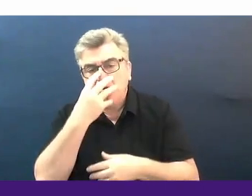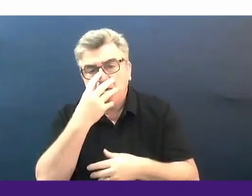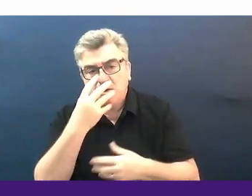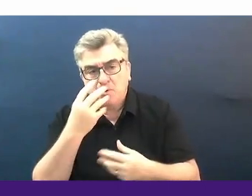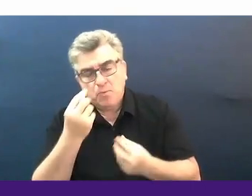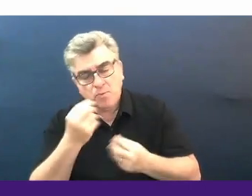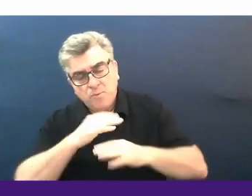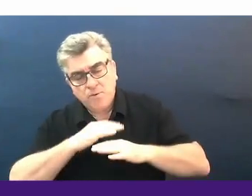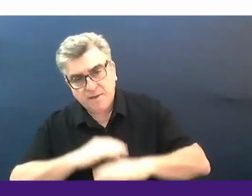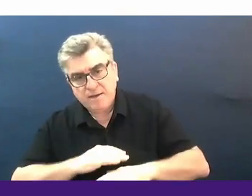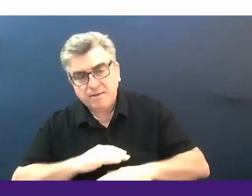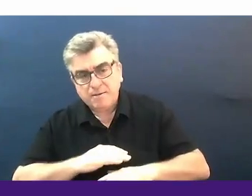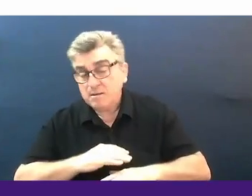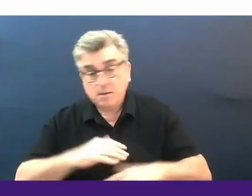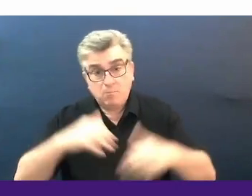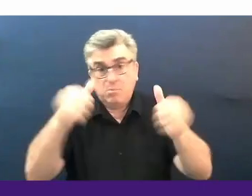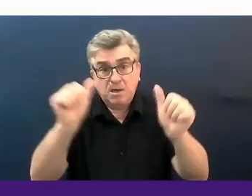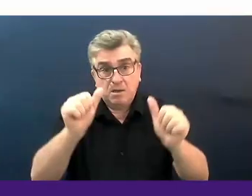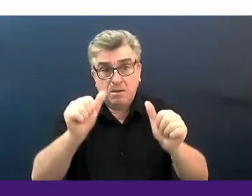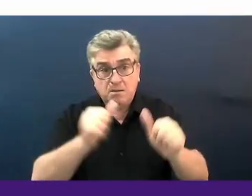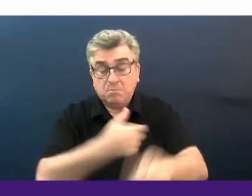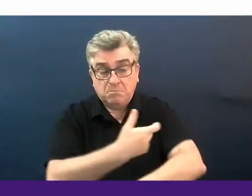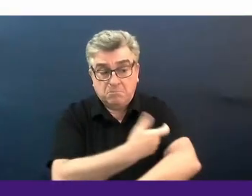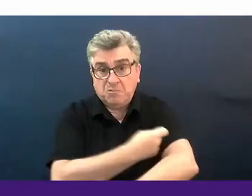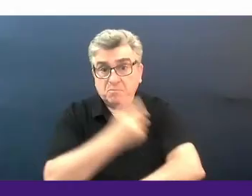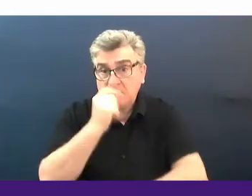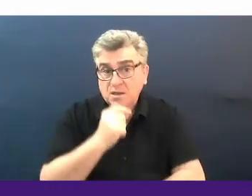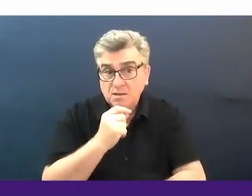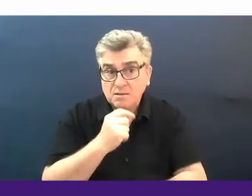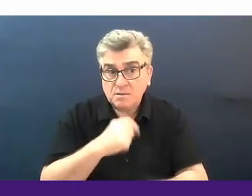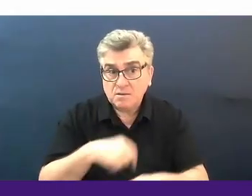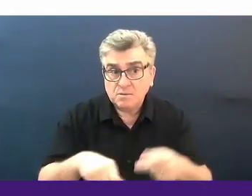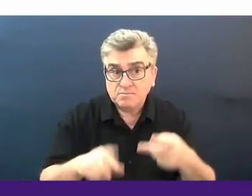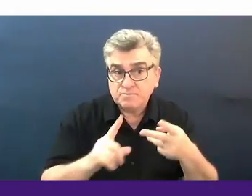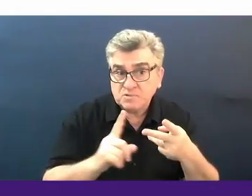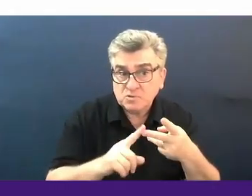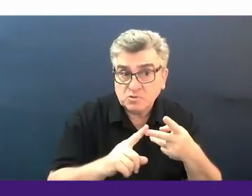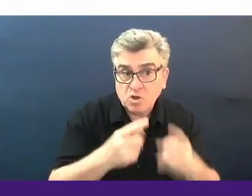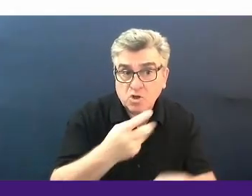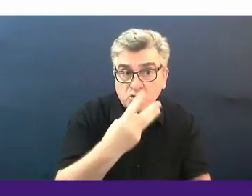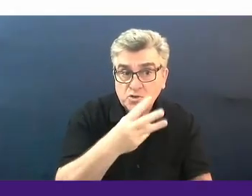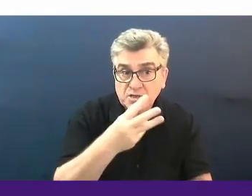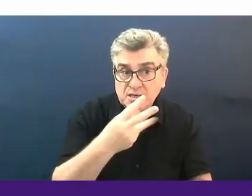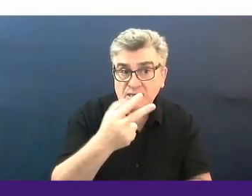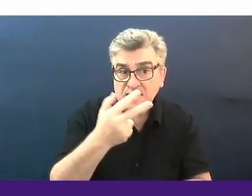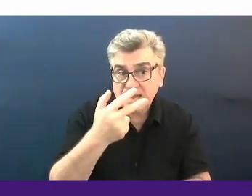Approximately just over 38% were successful with nurse-led sedation in an outpatient department.